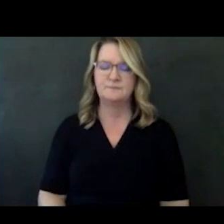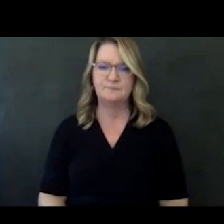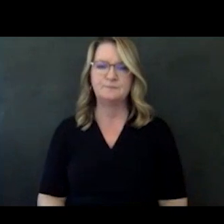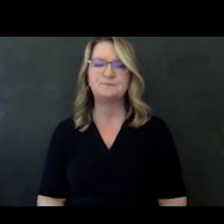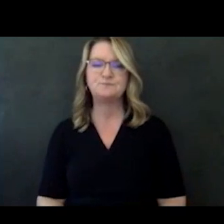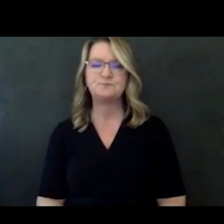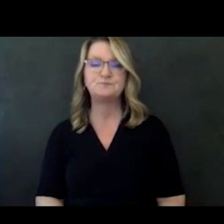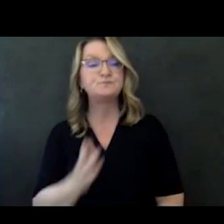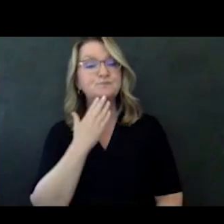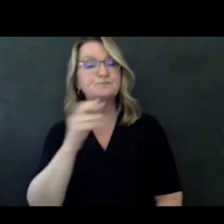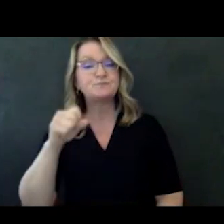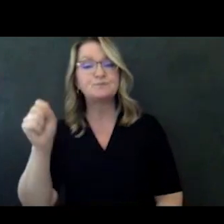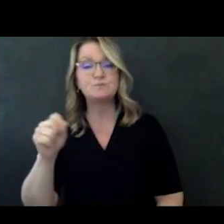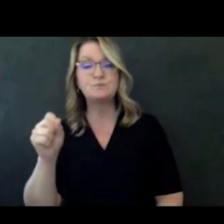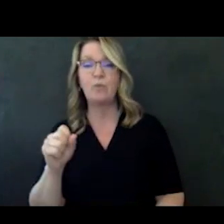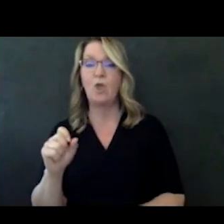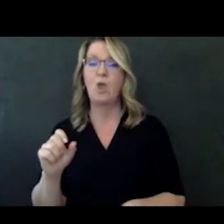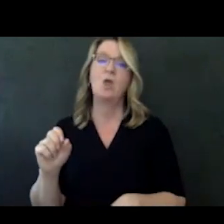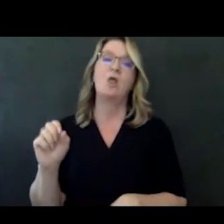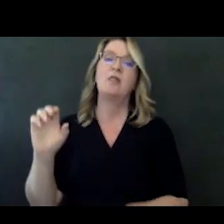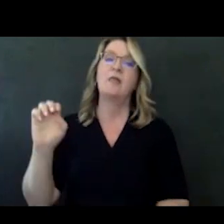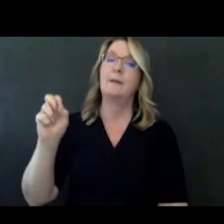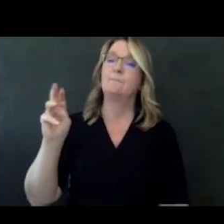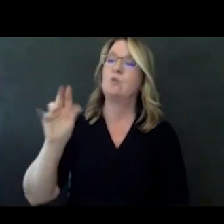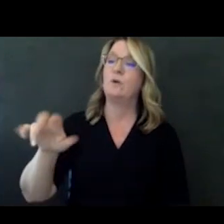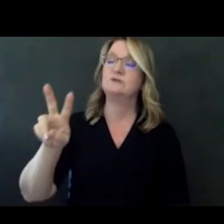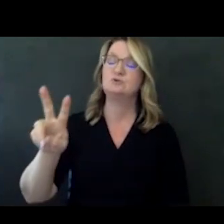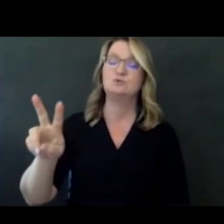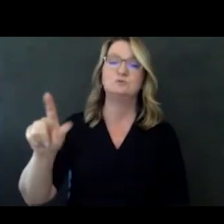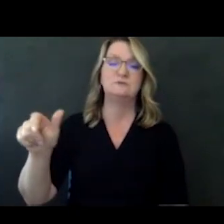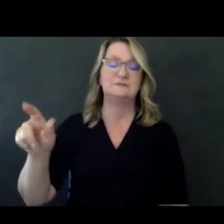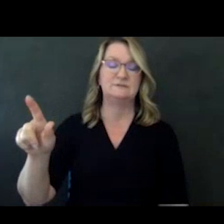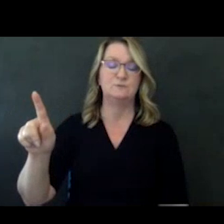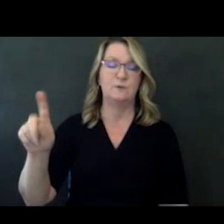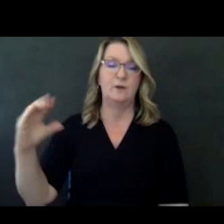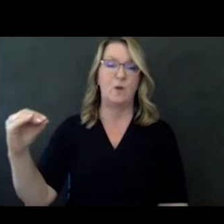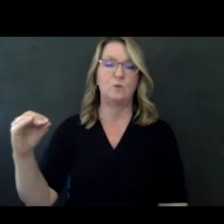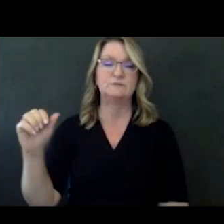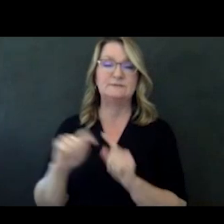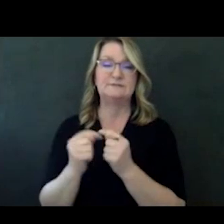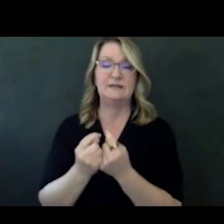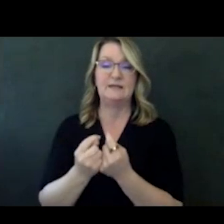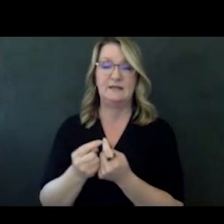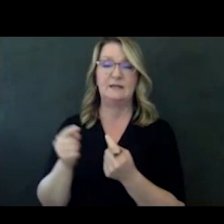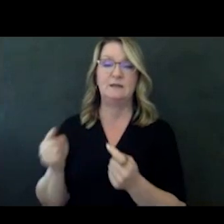[John] Thank you. Yeah, the Employ 210 team develops content strategically to support